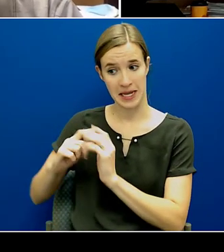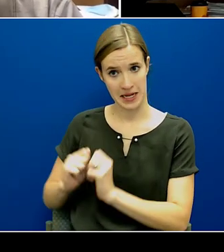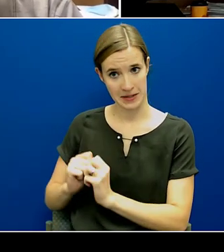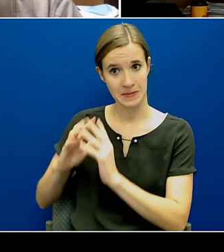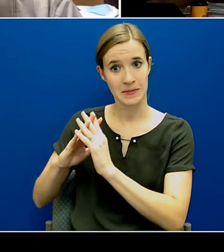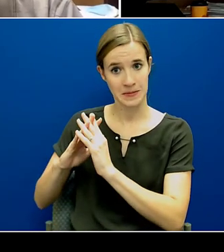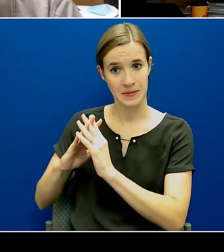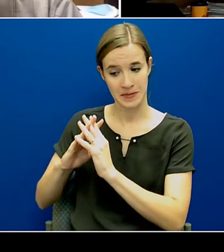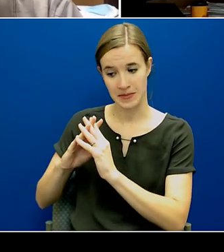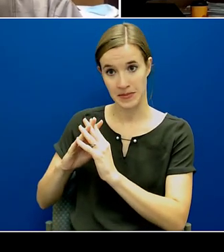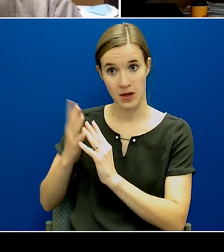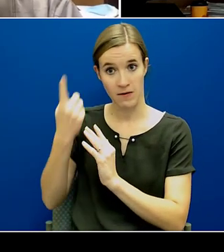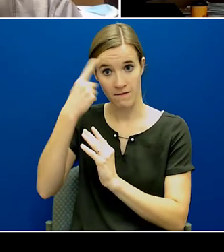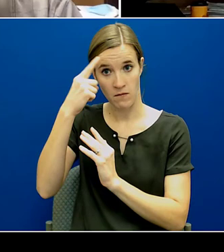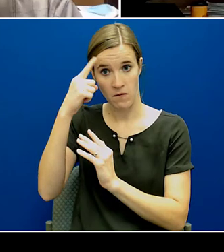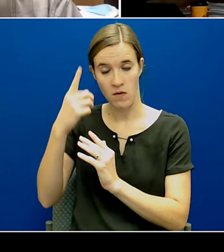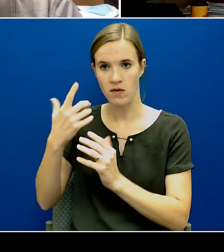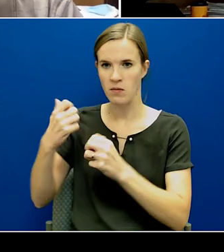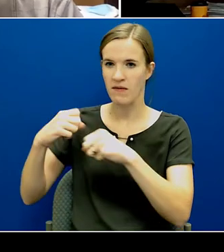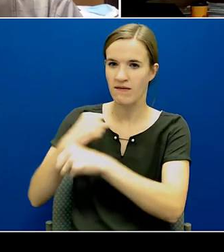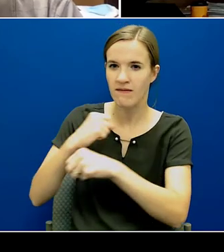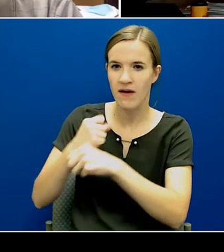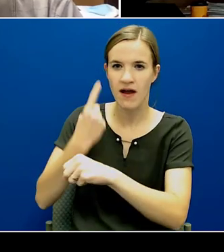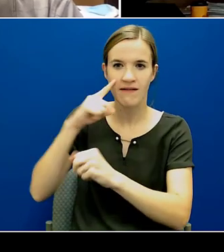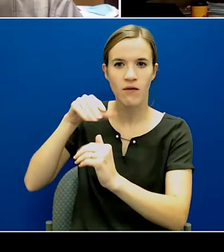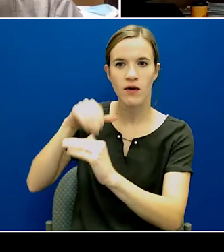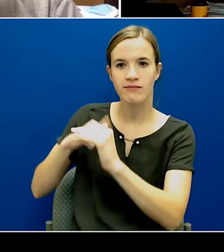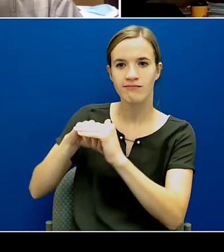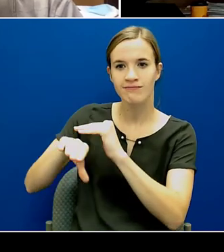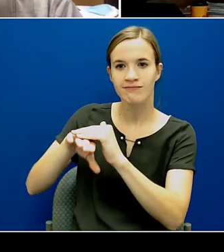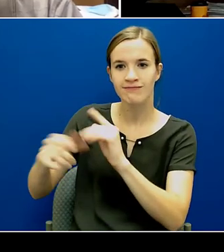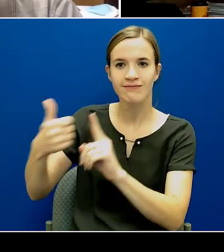that held demonstrations in Denver, Colorado,